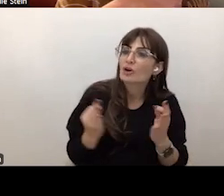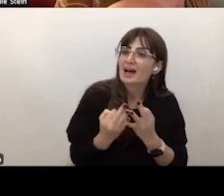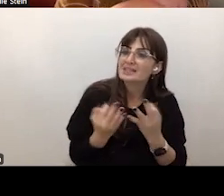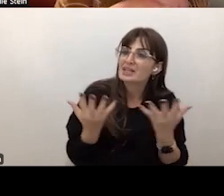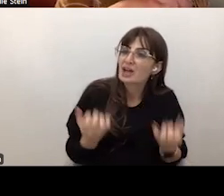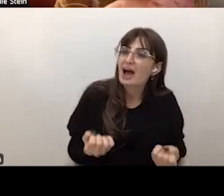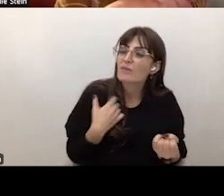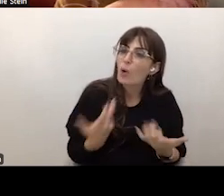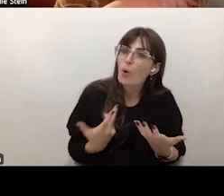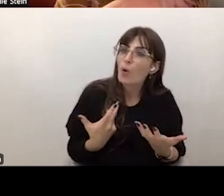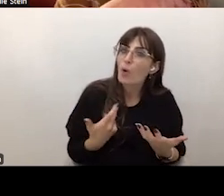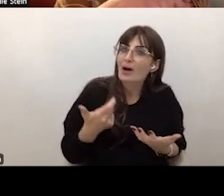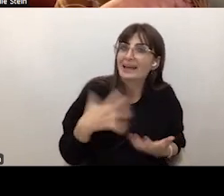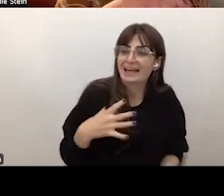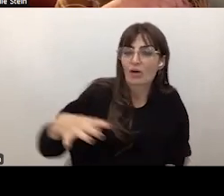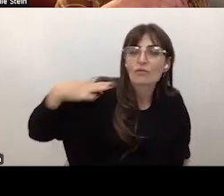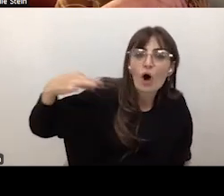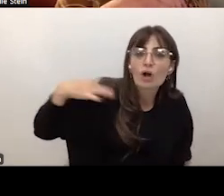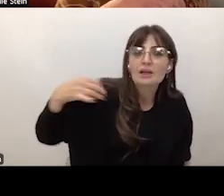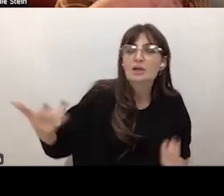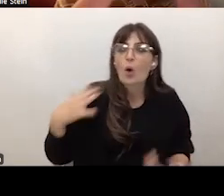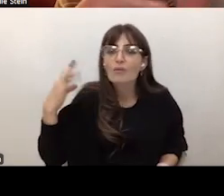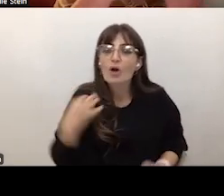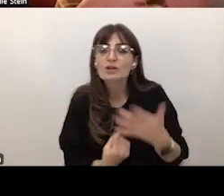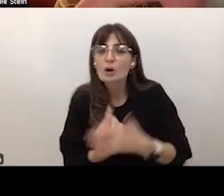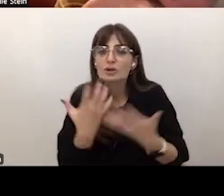or relies on volunteers, or there are volunteer opportunities, it is also really